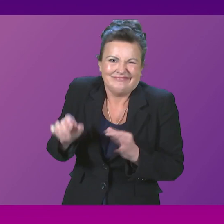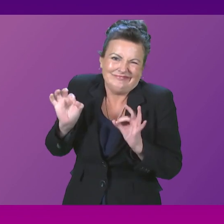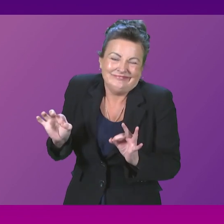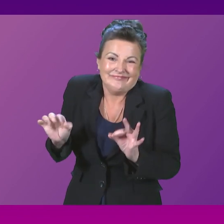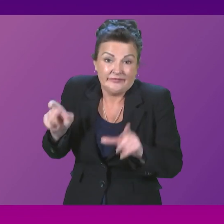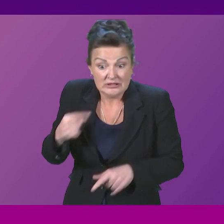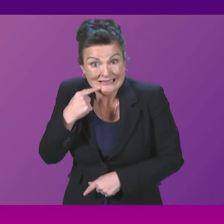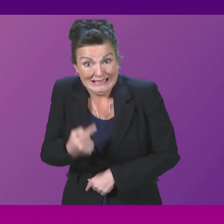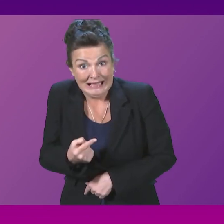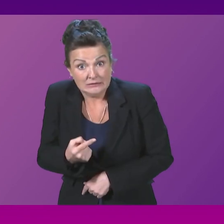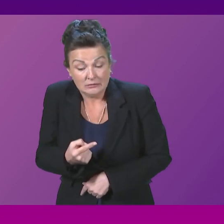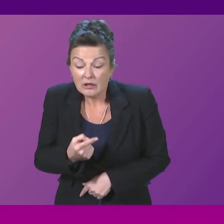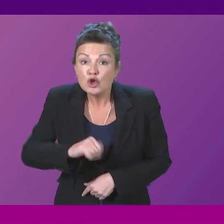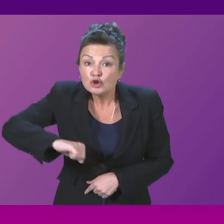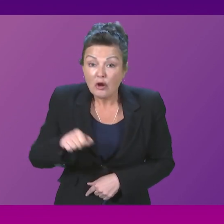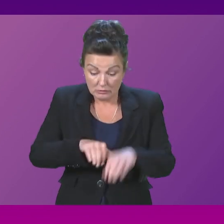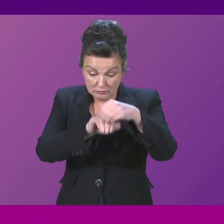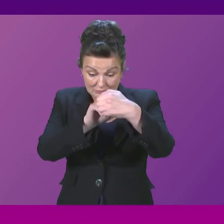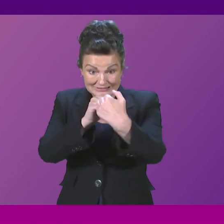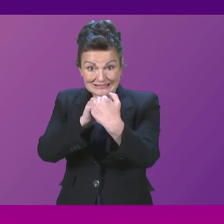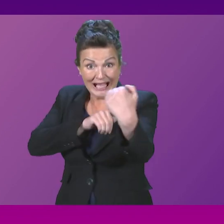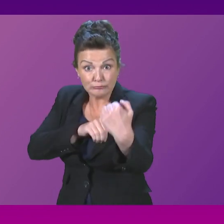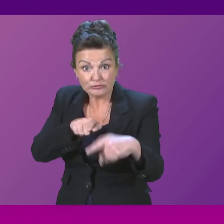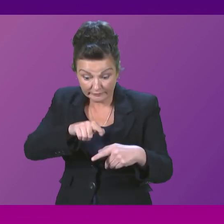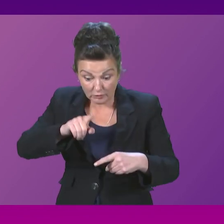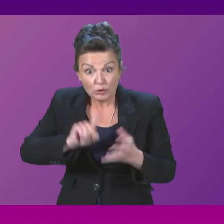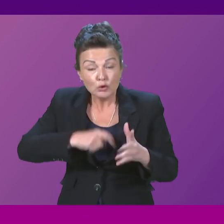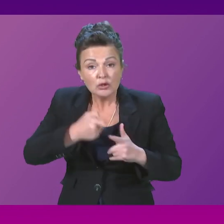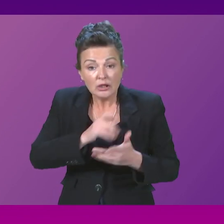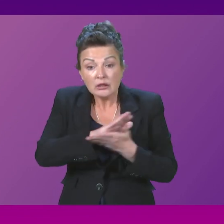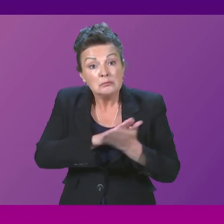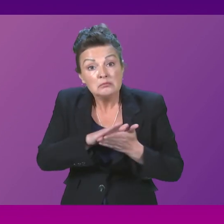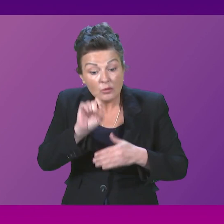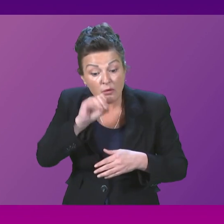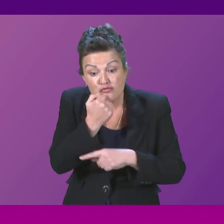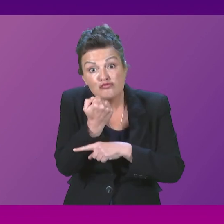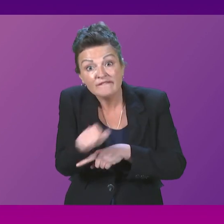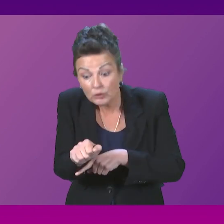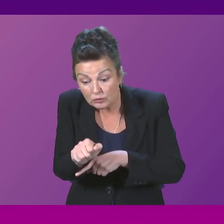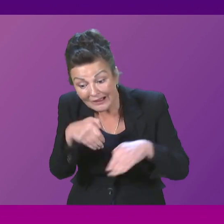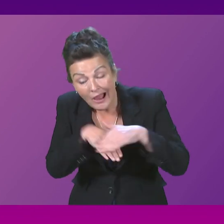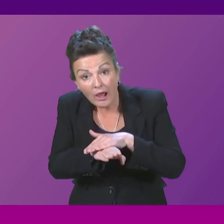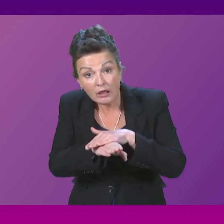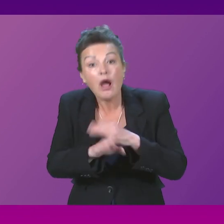the United Kingdom would be refused entry unless it agreed to join the euro.